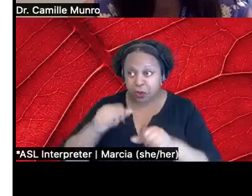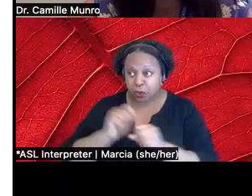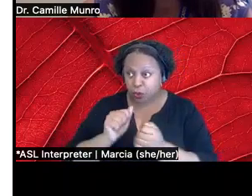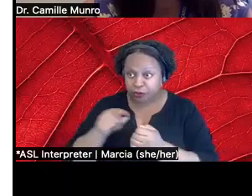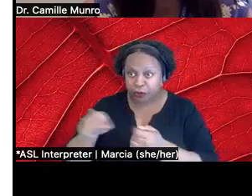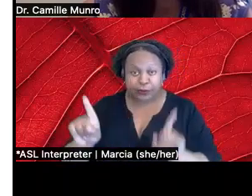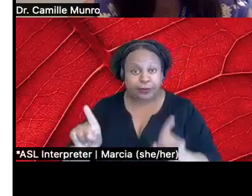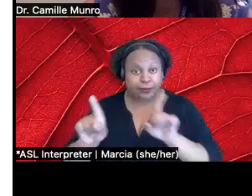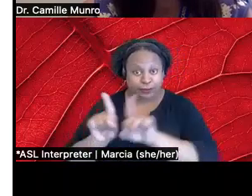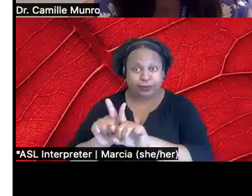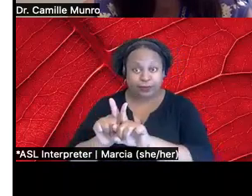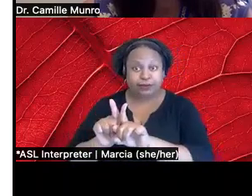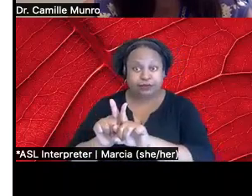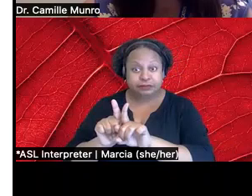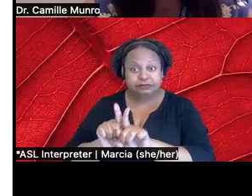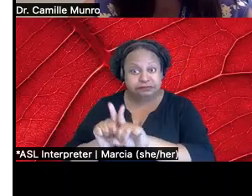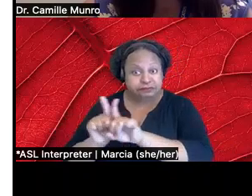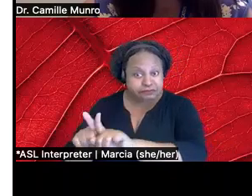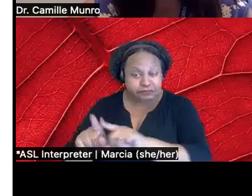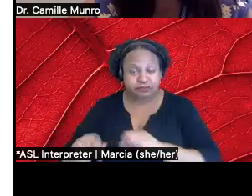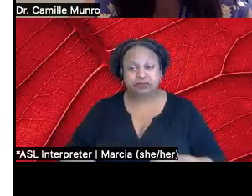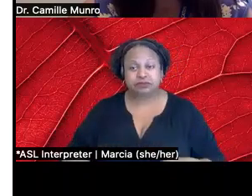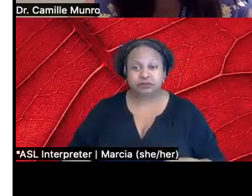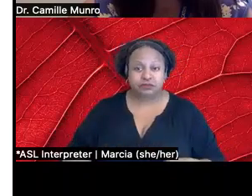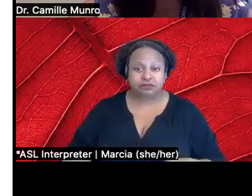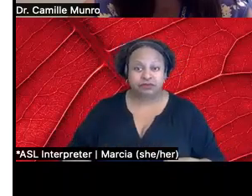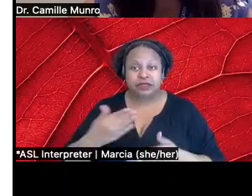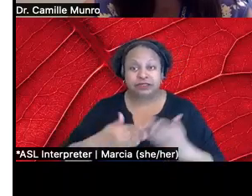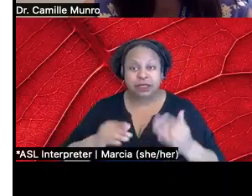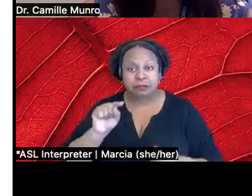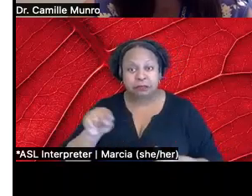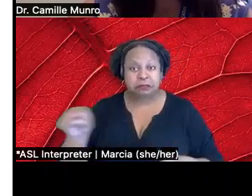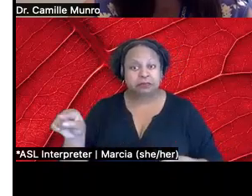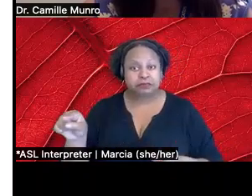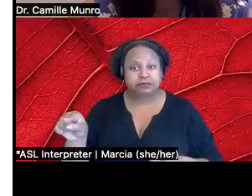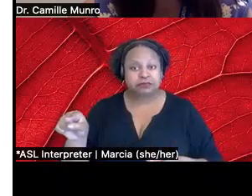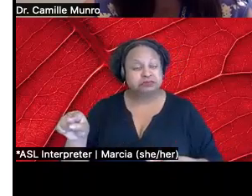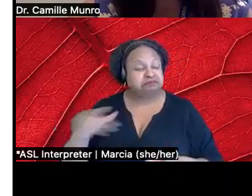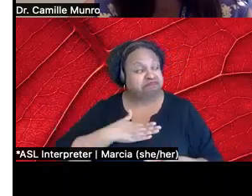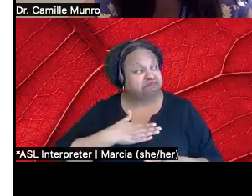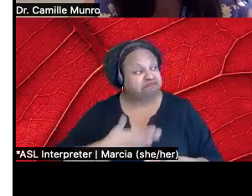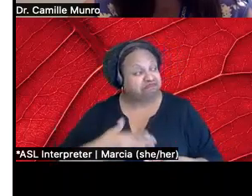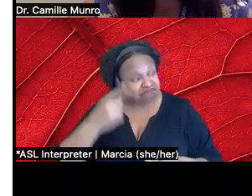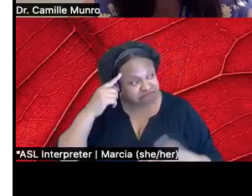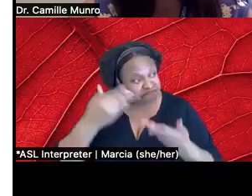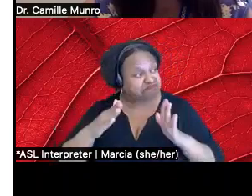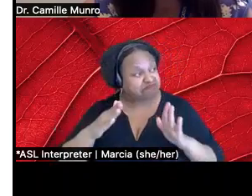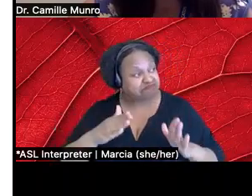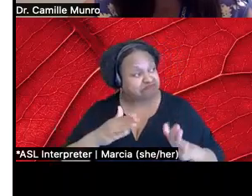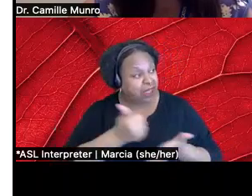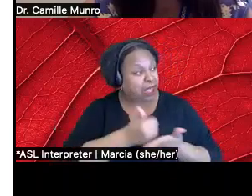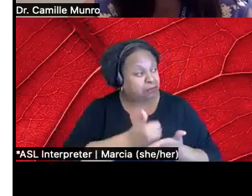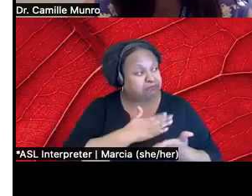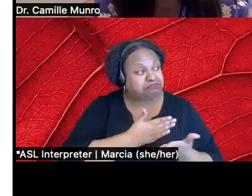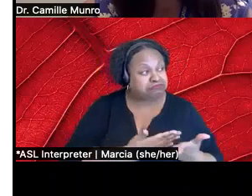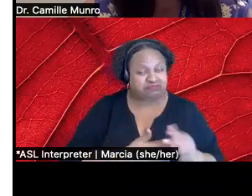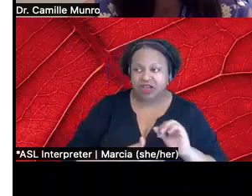And some of them were, some of them were open to it and wanted to help some seemed less interested.